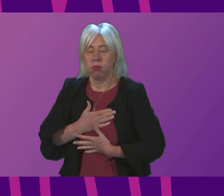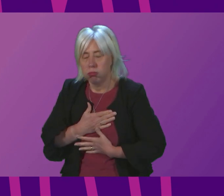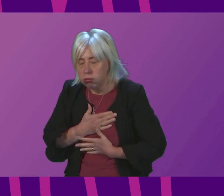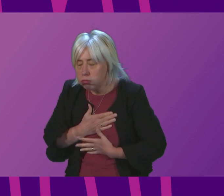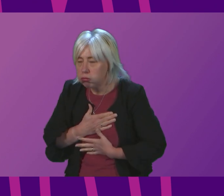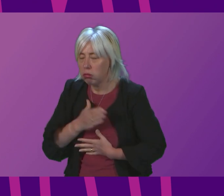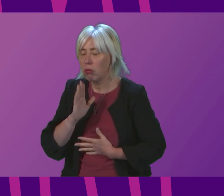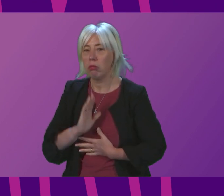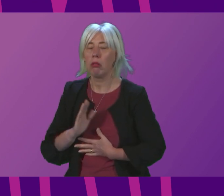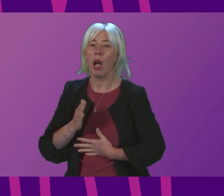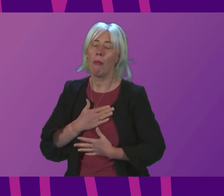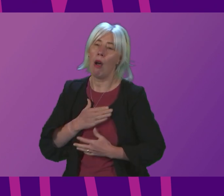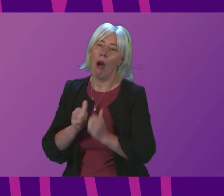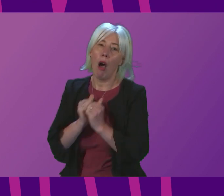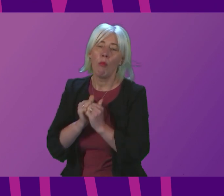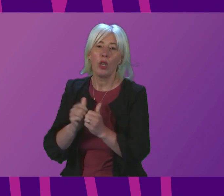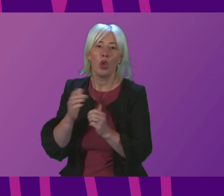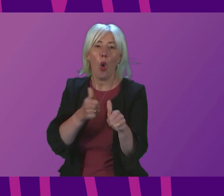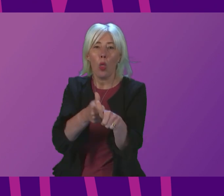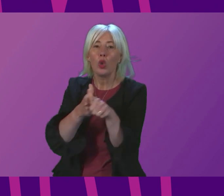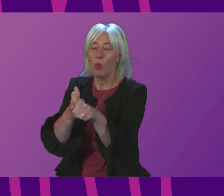of the support that they have received from parties across the chamber.